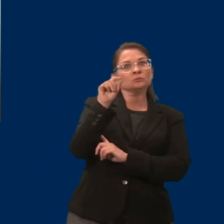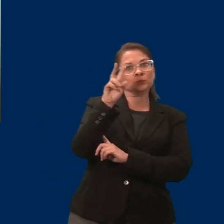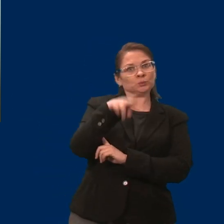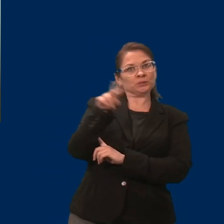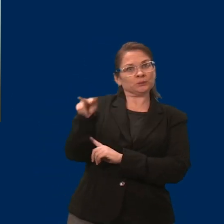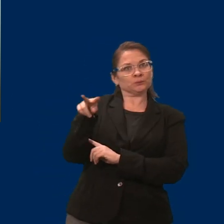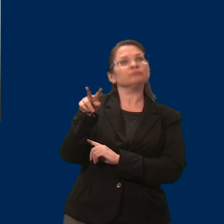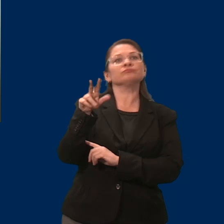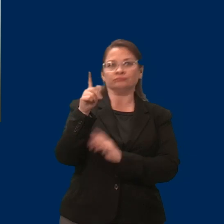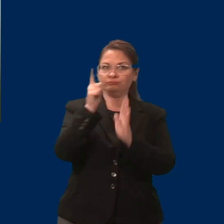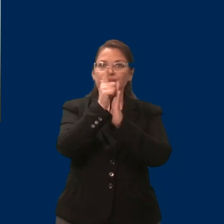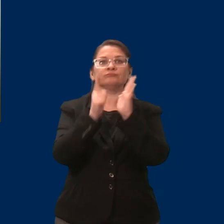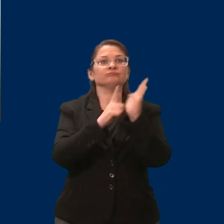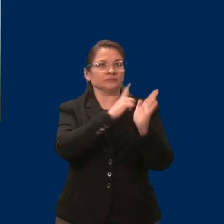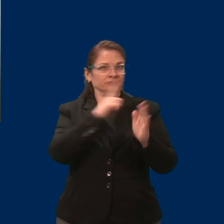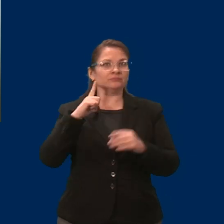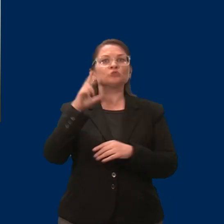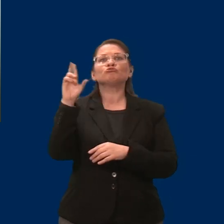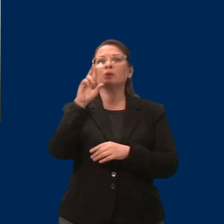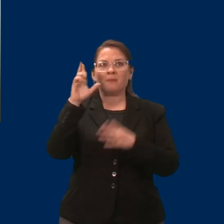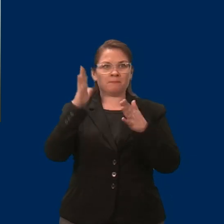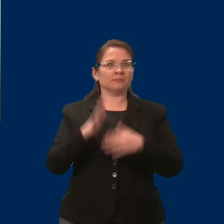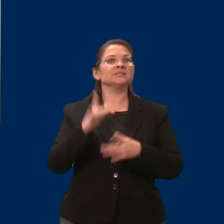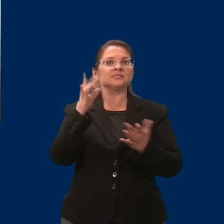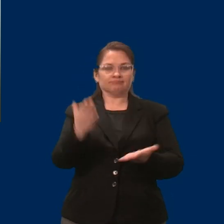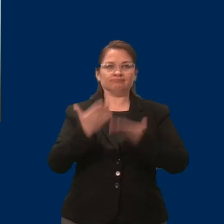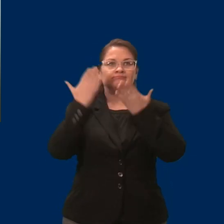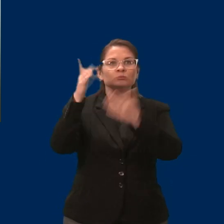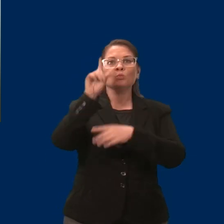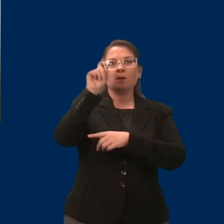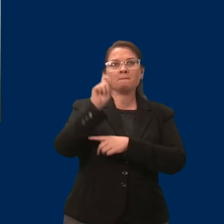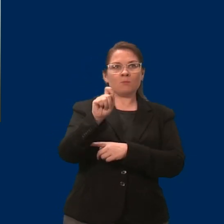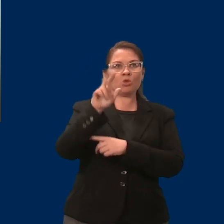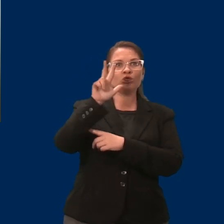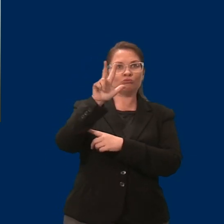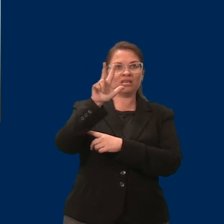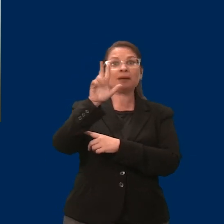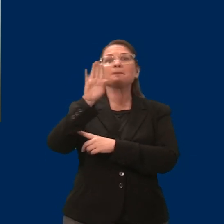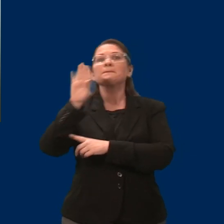a bill for $1.322 billion that would